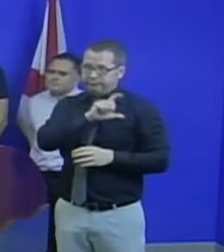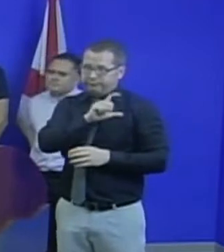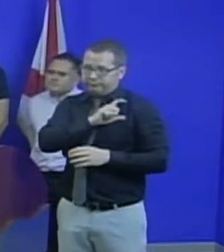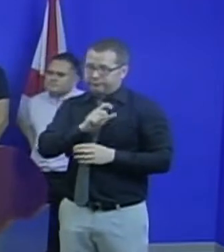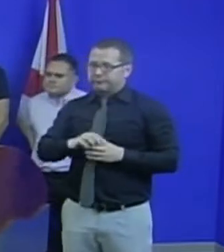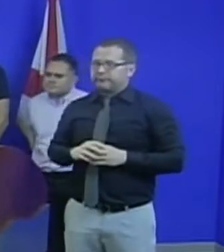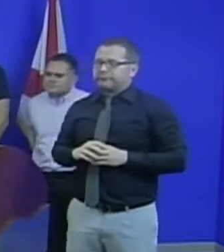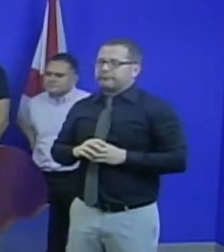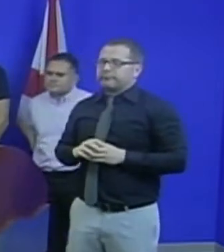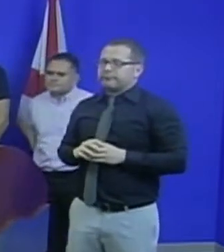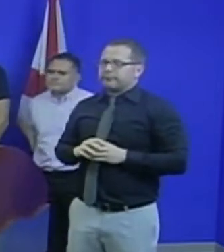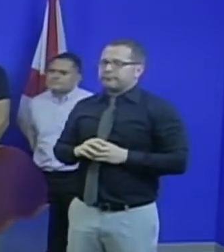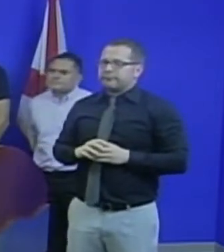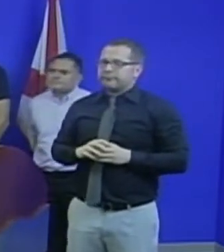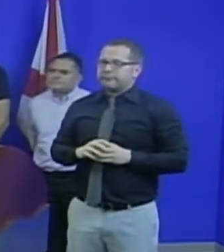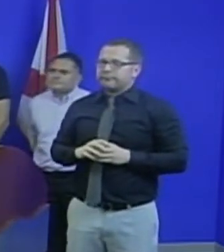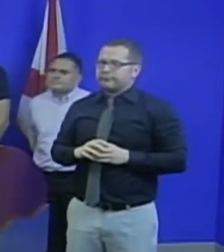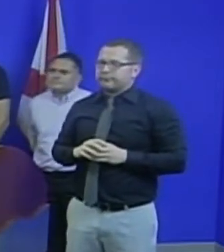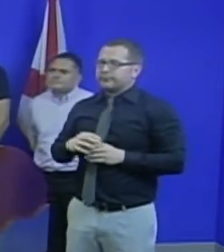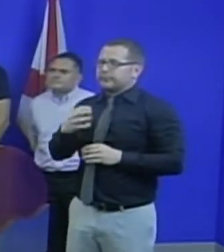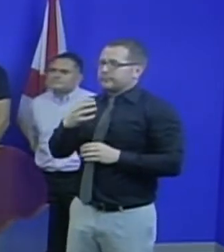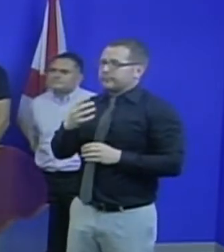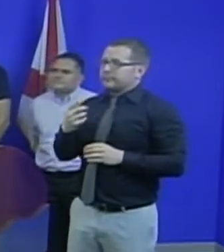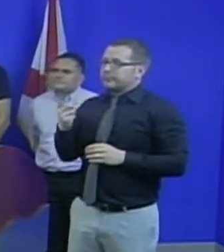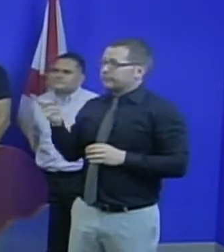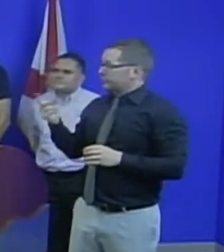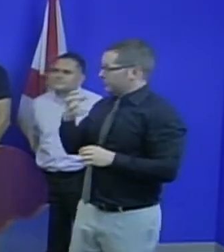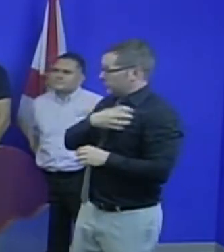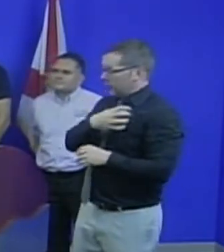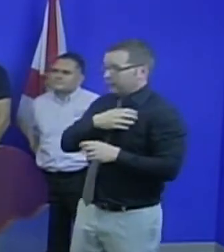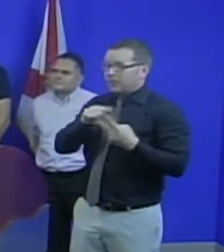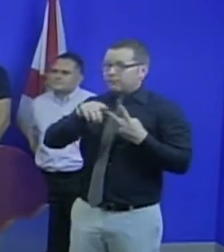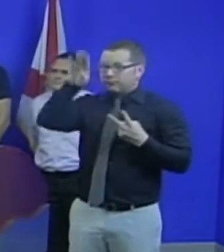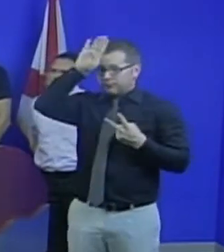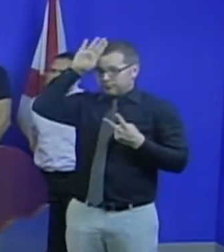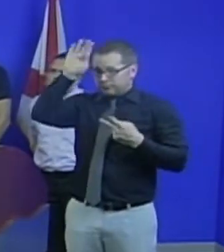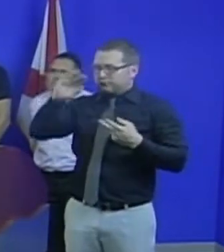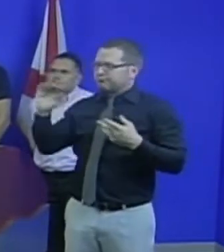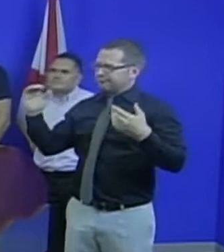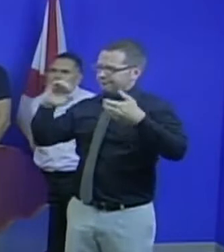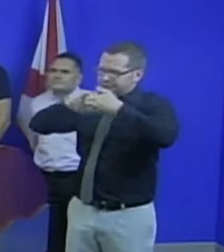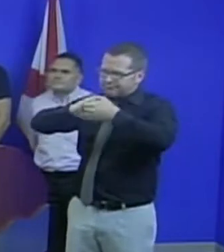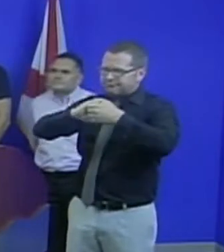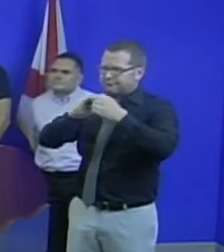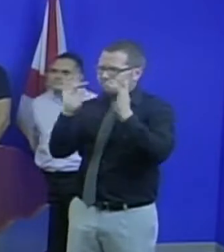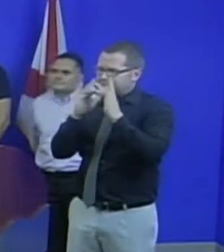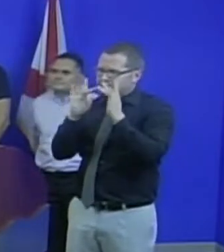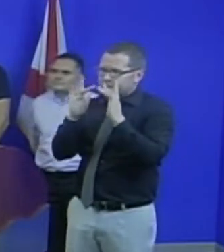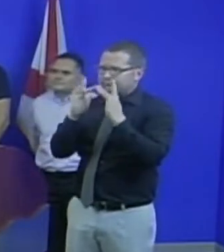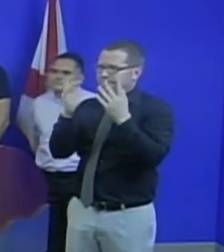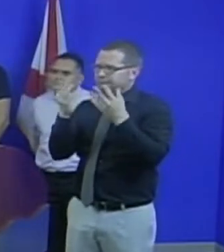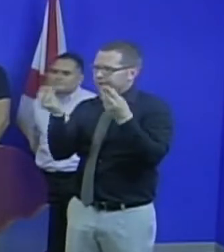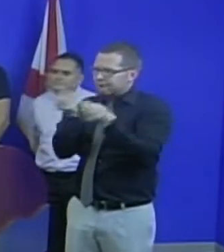COUNTY . ON BEHALF OF SHERIFFS SCOTT ISRAEL AND THE DEPARTMENT OF LAUREL, CORRECTIONS AND FIRE RESCUE, OUR DEPUTIES AND